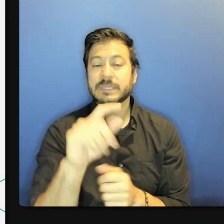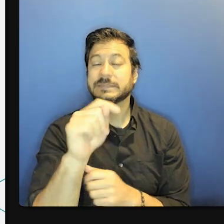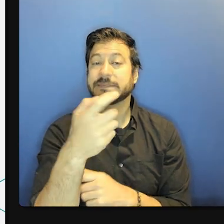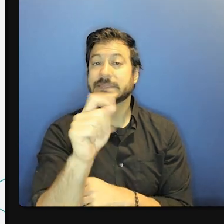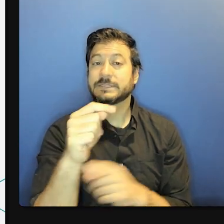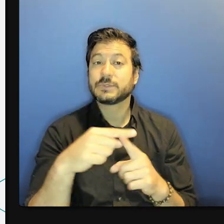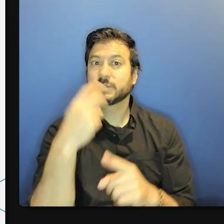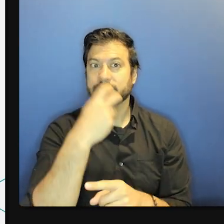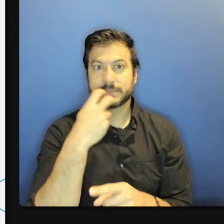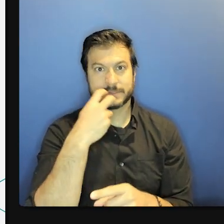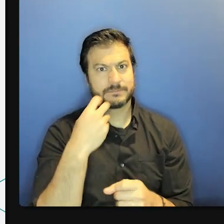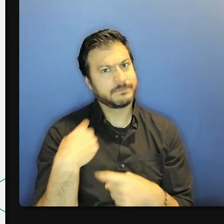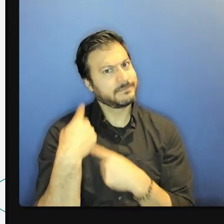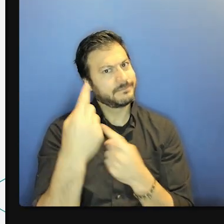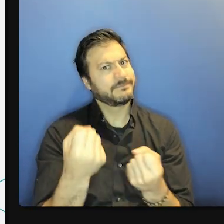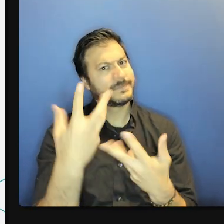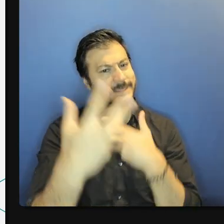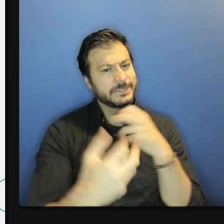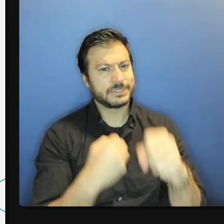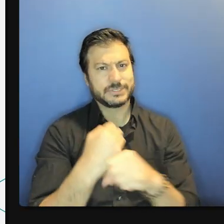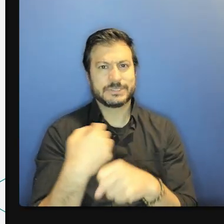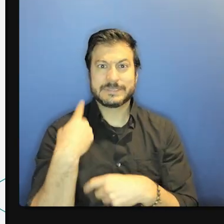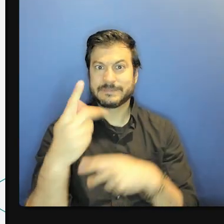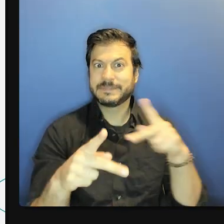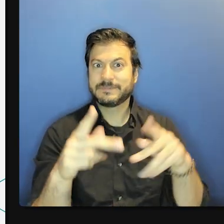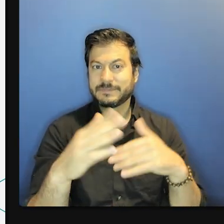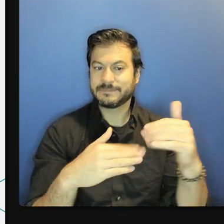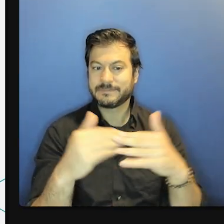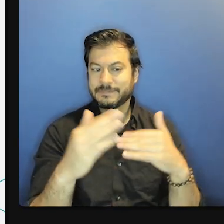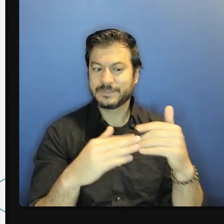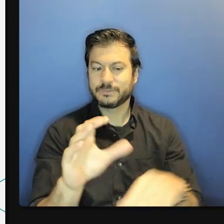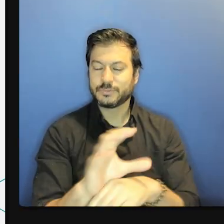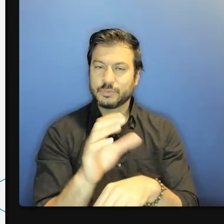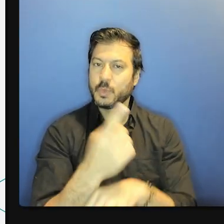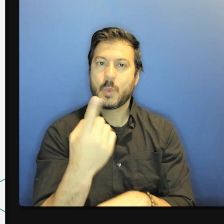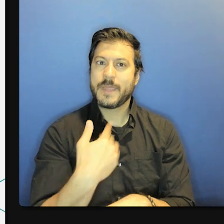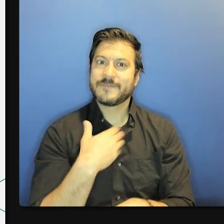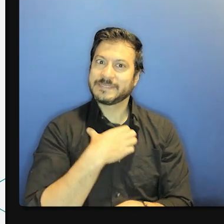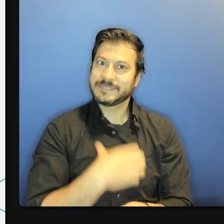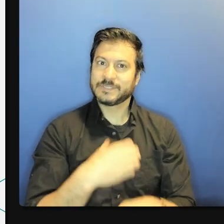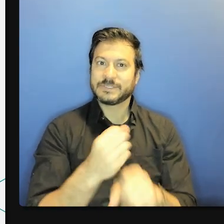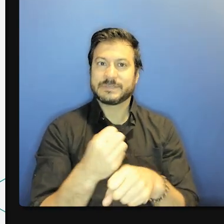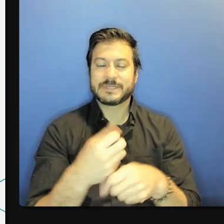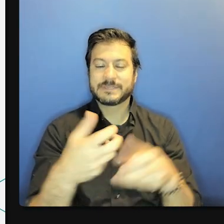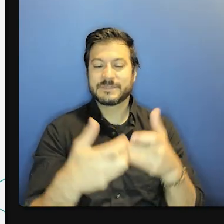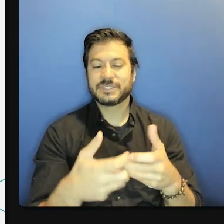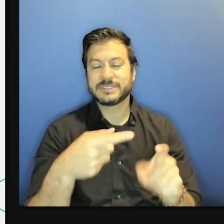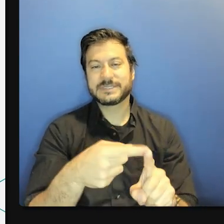Text-to-speech has been around for many years. Ever since people built computers, they've always had a desire to make machines speak.